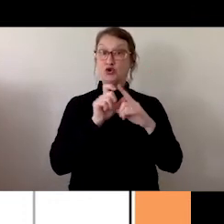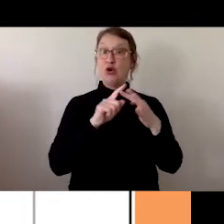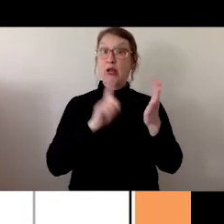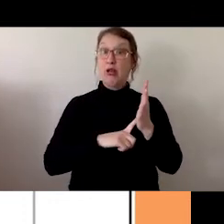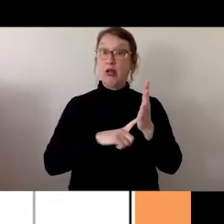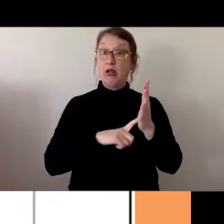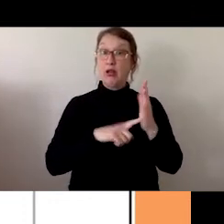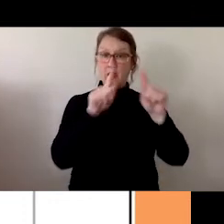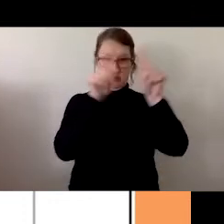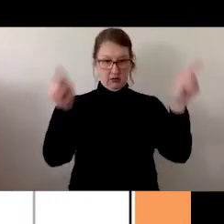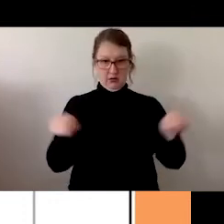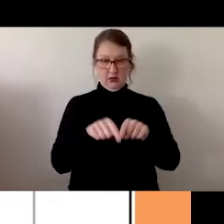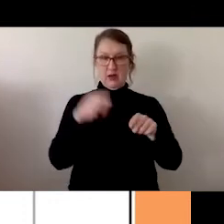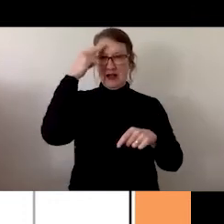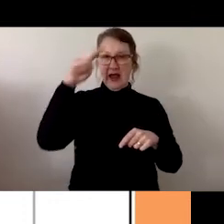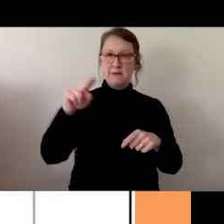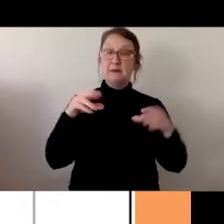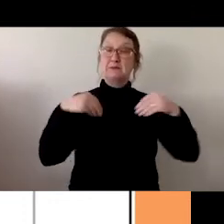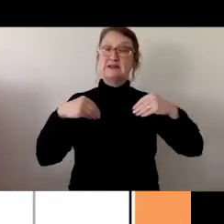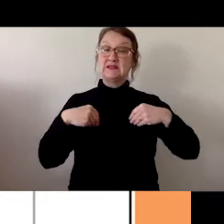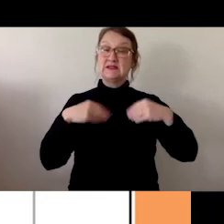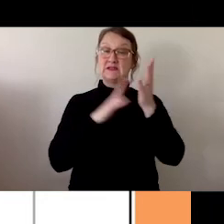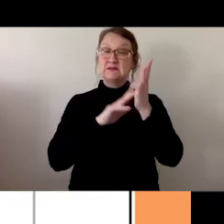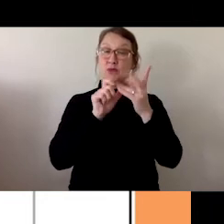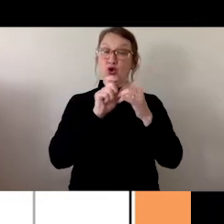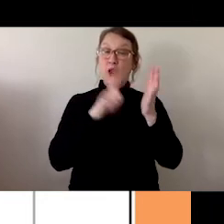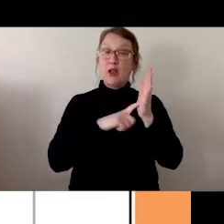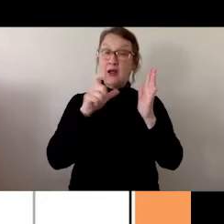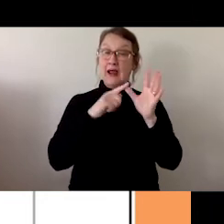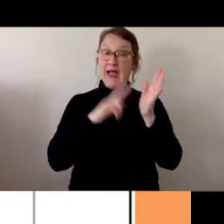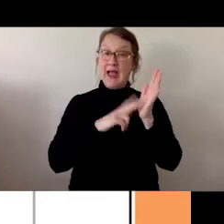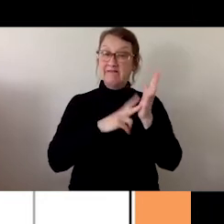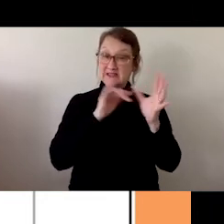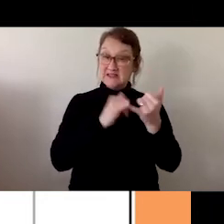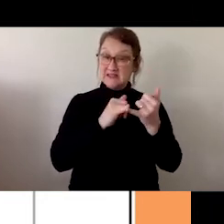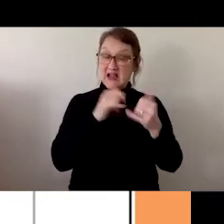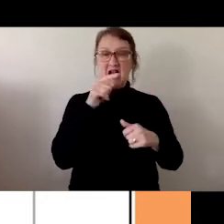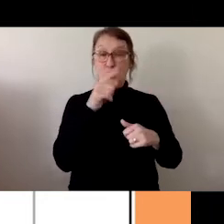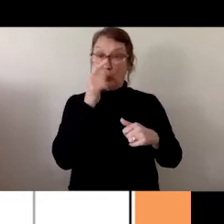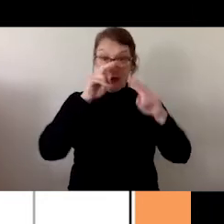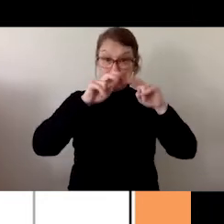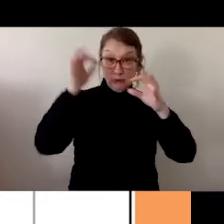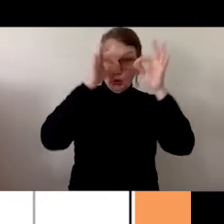It's called the Business Model Canvas. If you can look the Business Model Canvas up, it's a terrific tool that can help you make smart